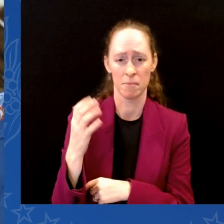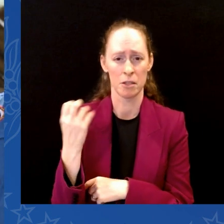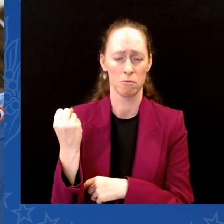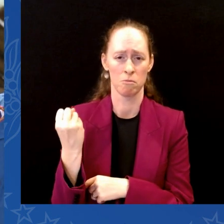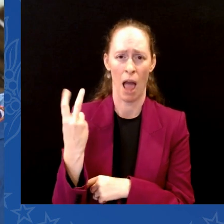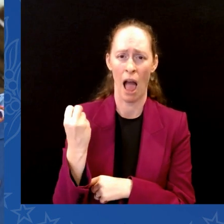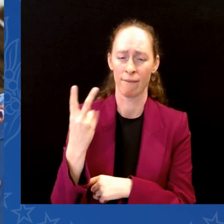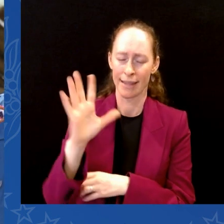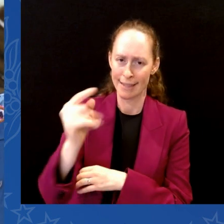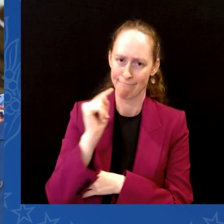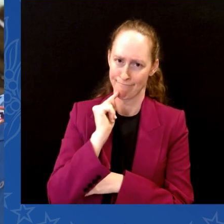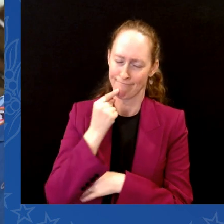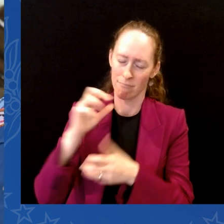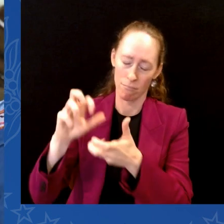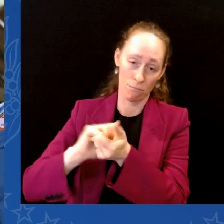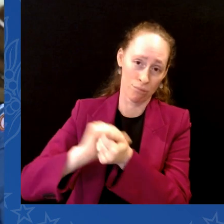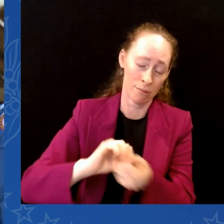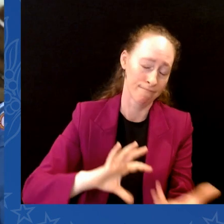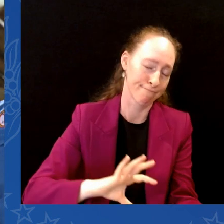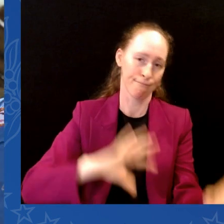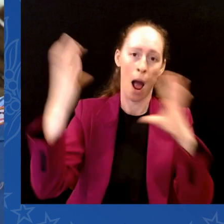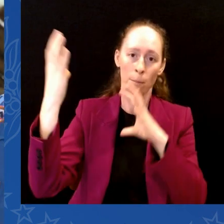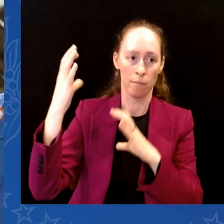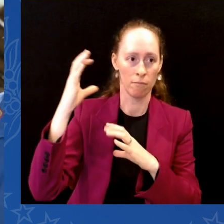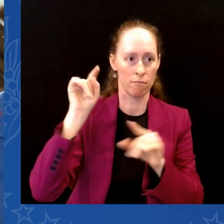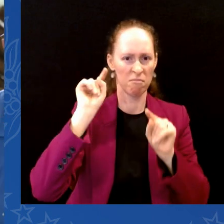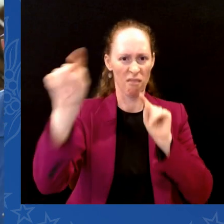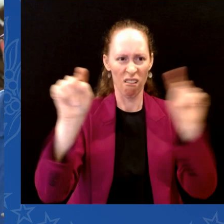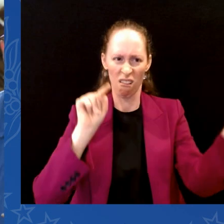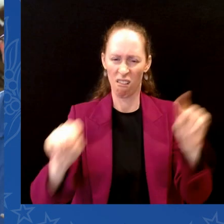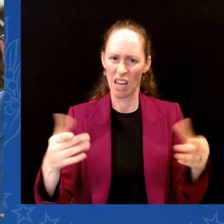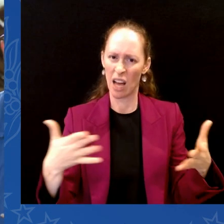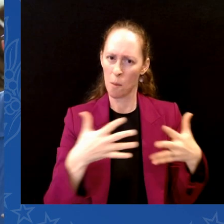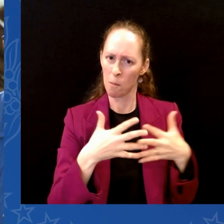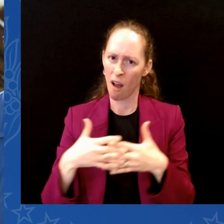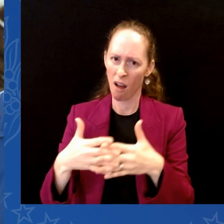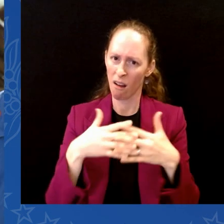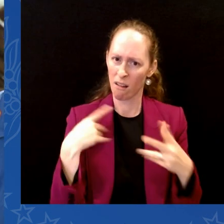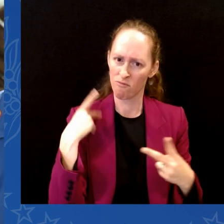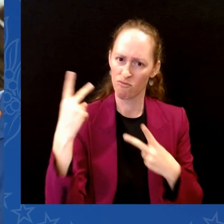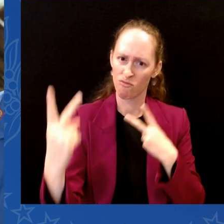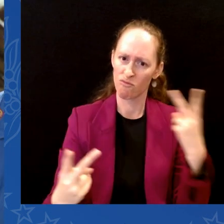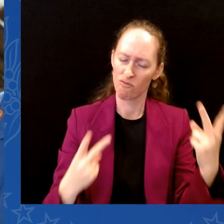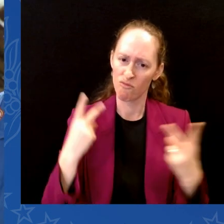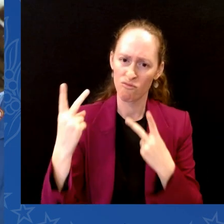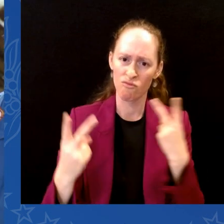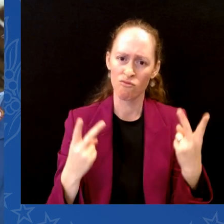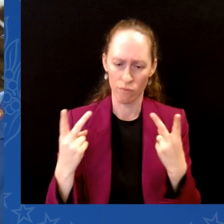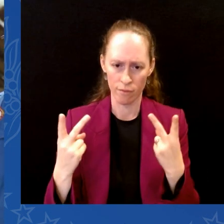You know, more timber, more homes, more buildings, more police stations, fire stations,